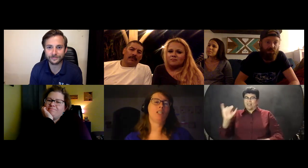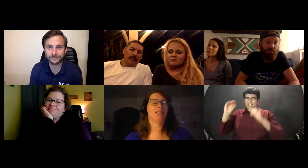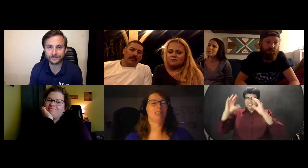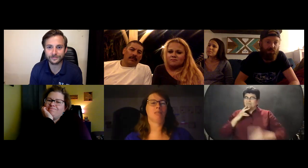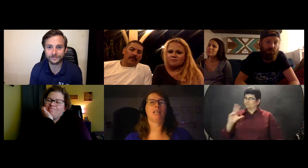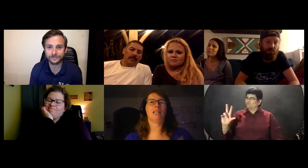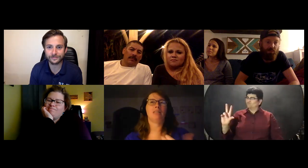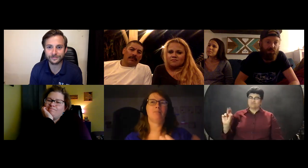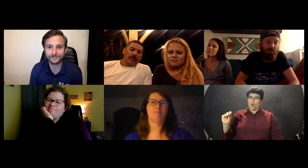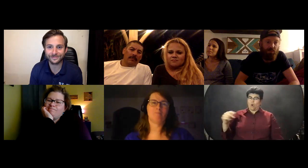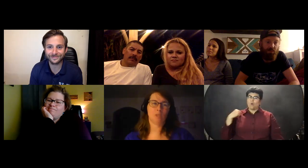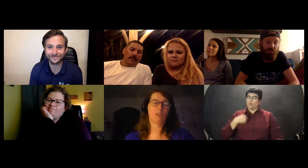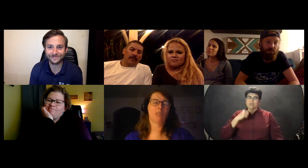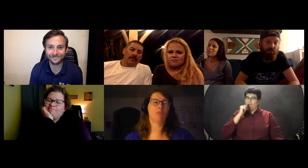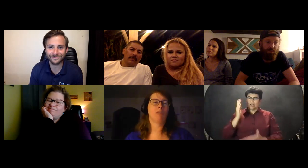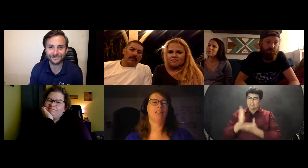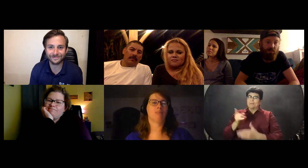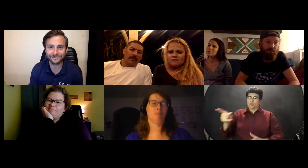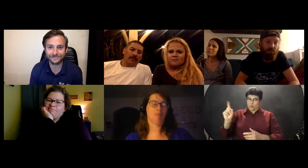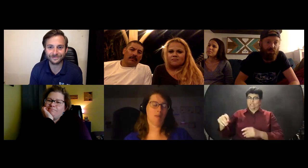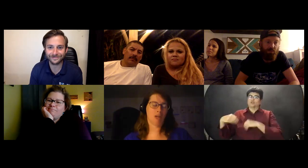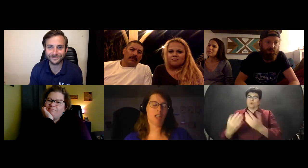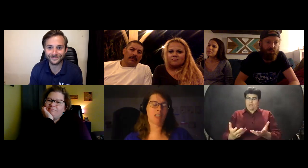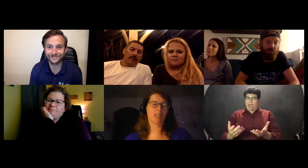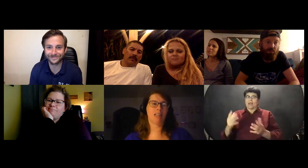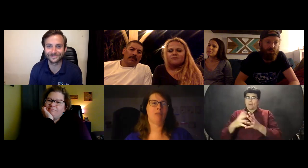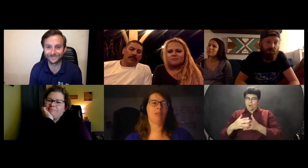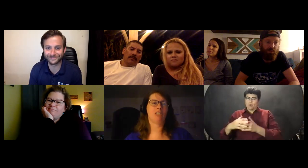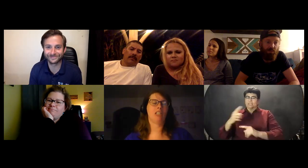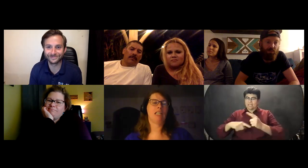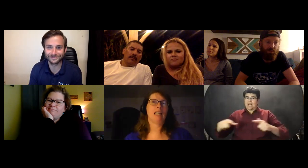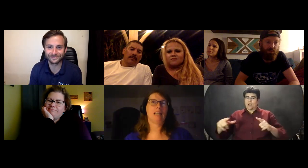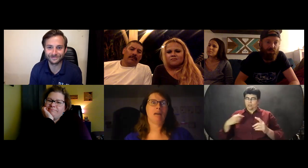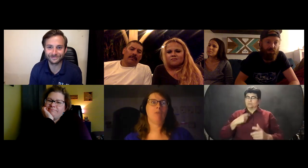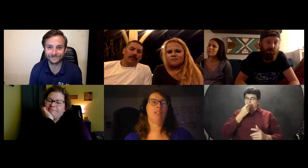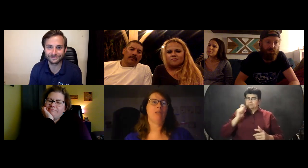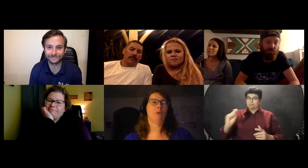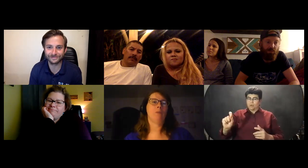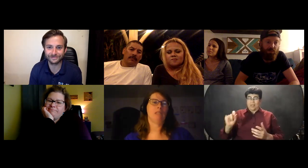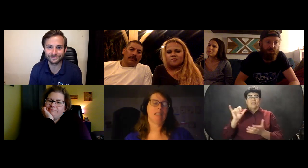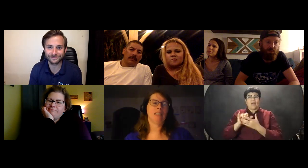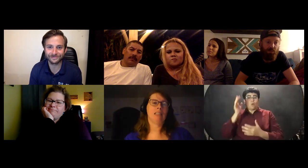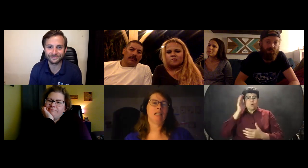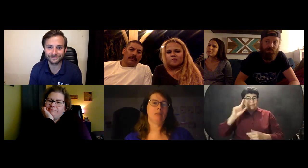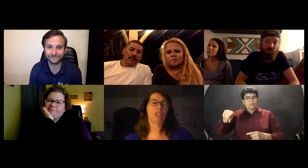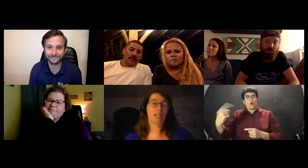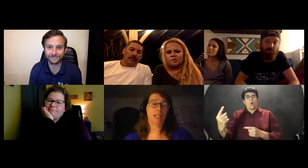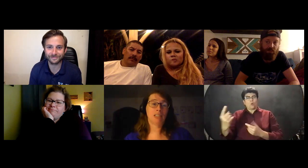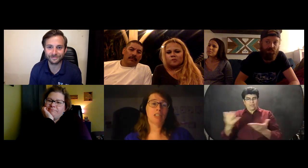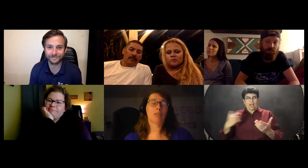to stop signing you need to provide some american sign language that would be the only thing that i